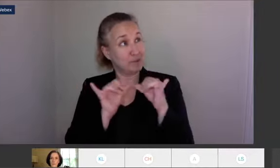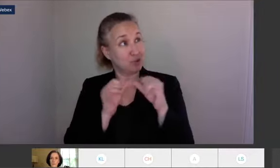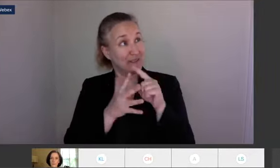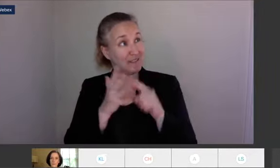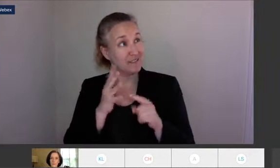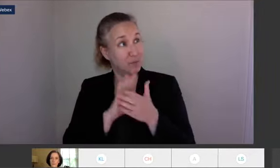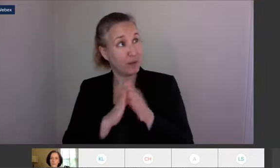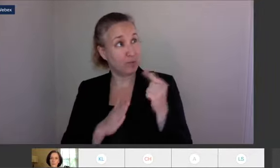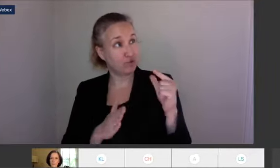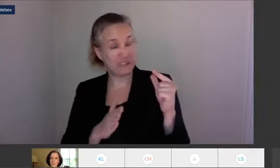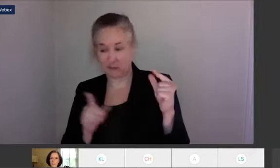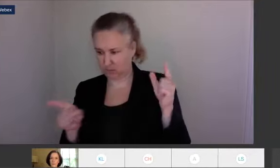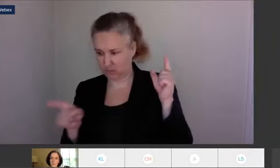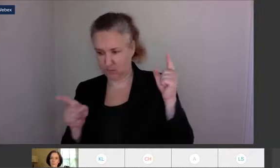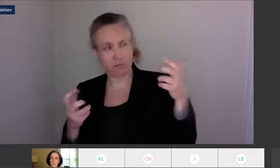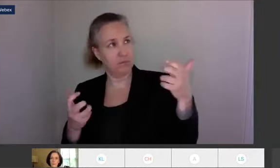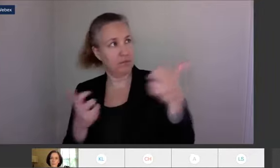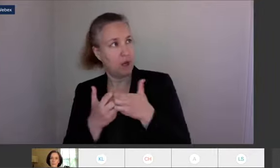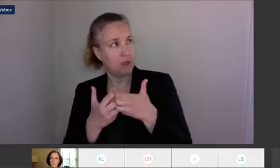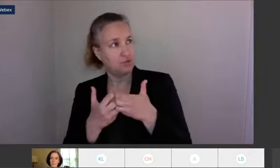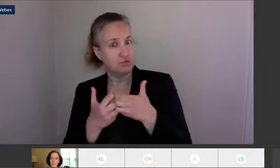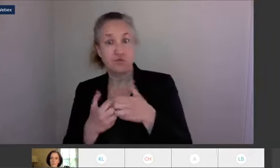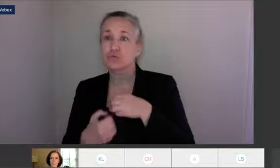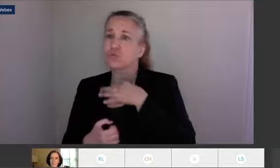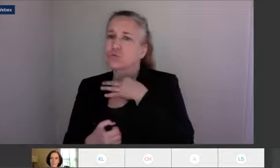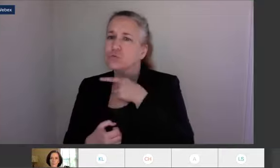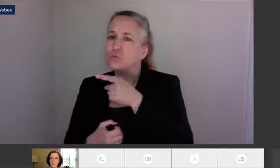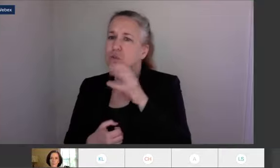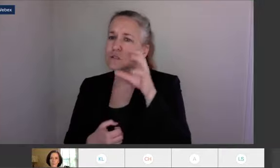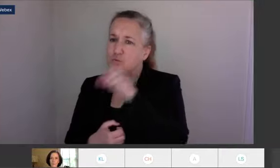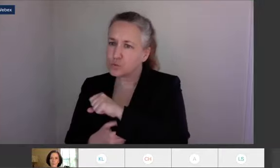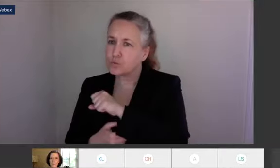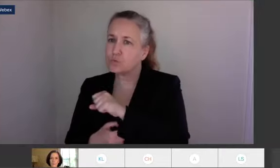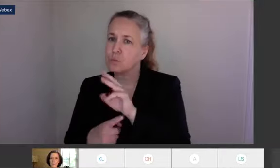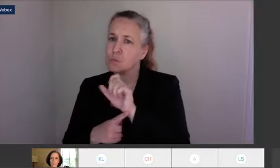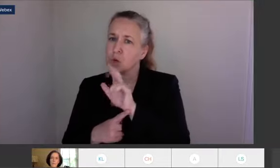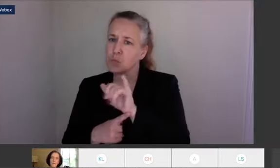green phase and when do you estimate that Montgomery County will be ready to move